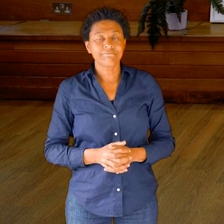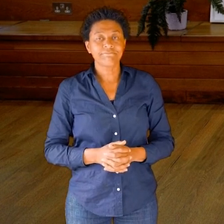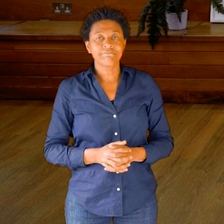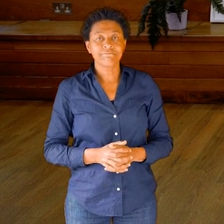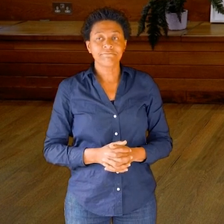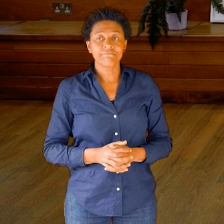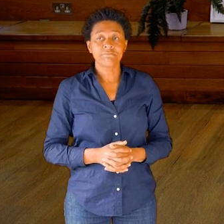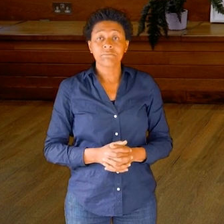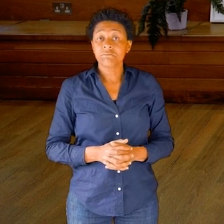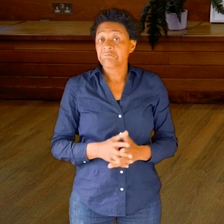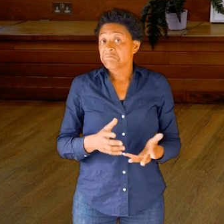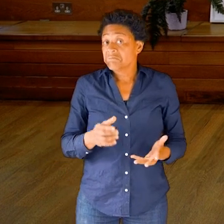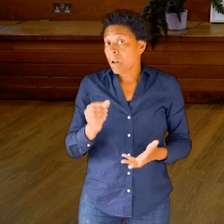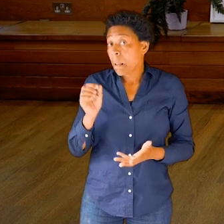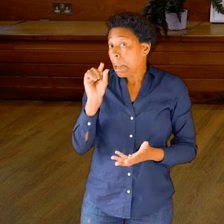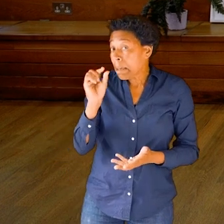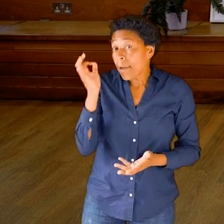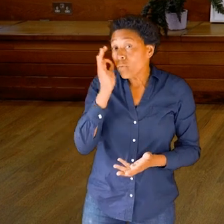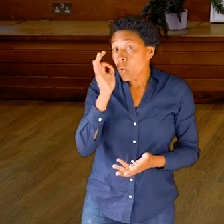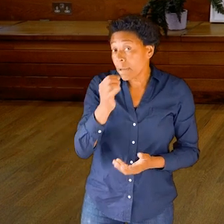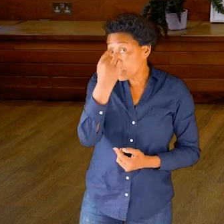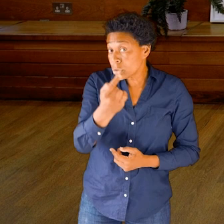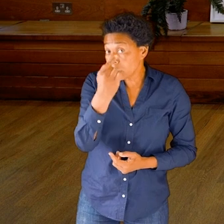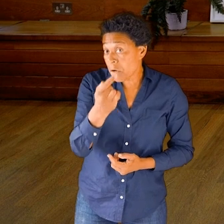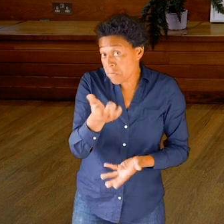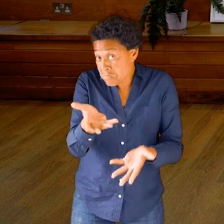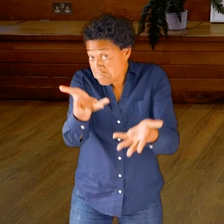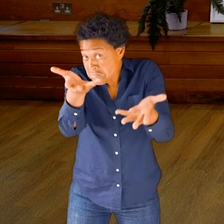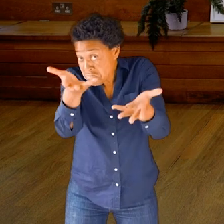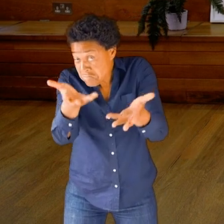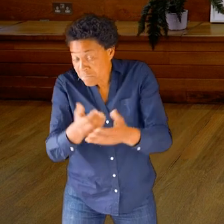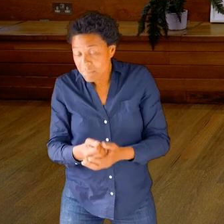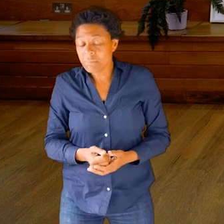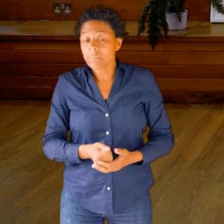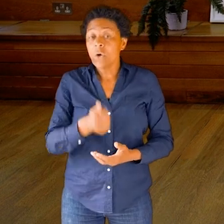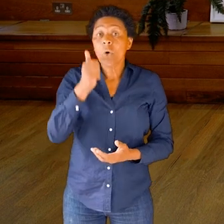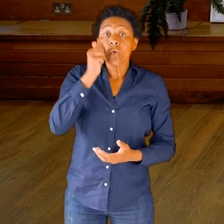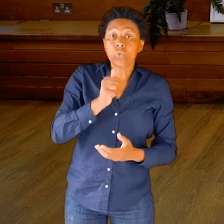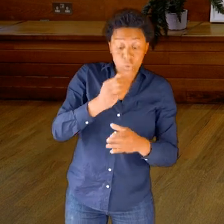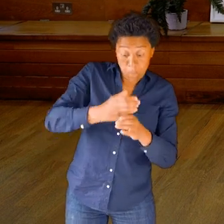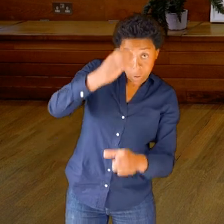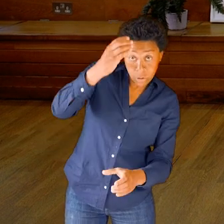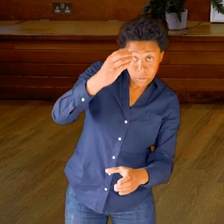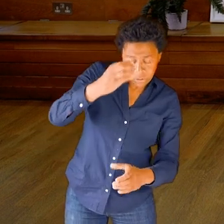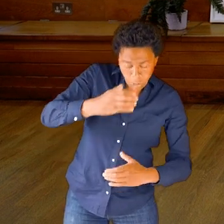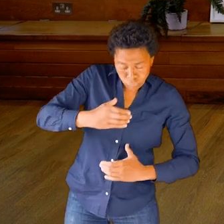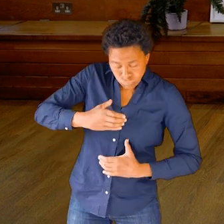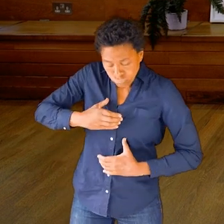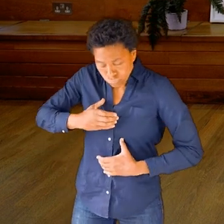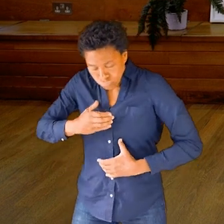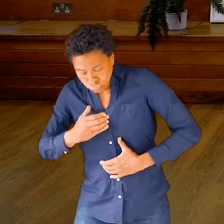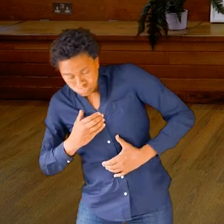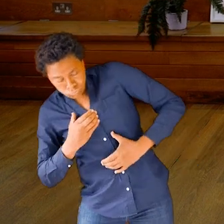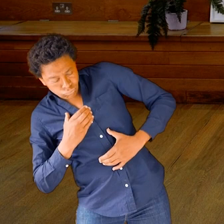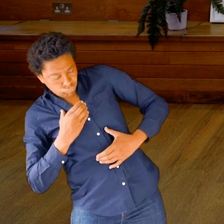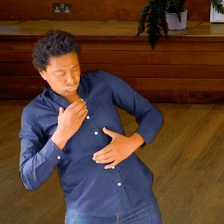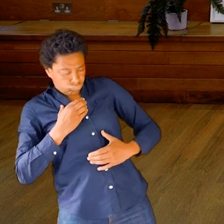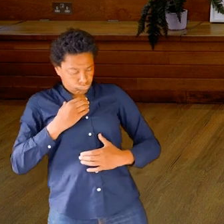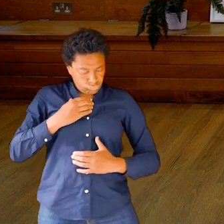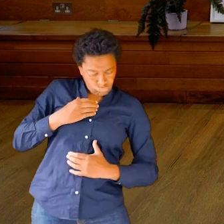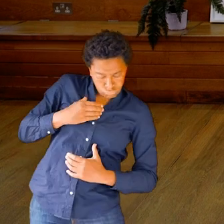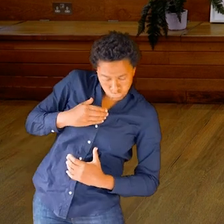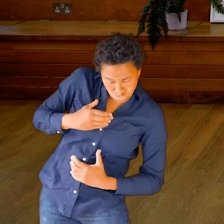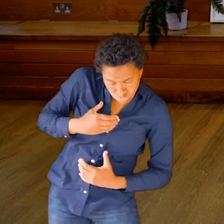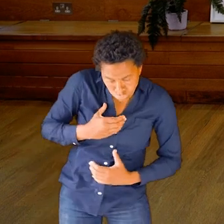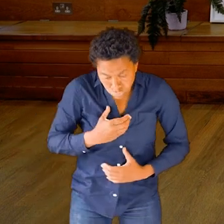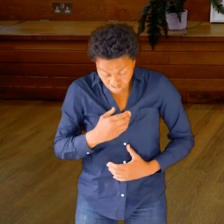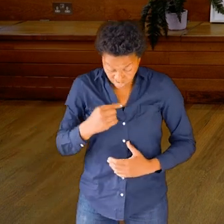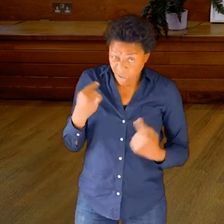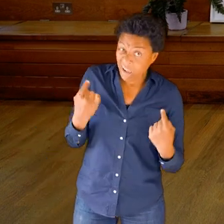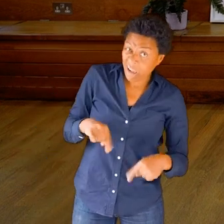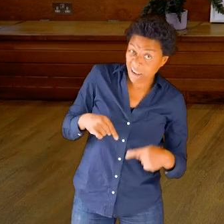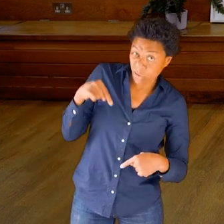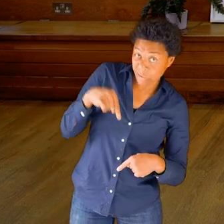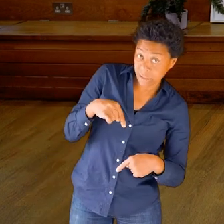You can take a little water in, or you can use your bottle to influence.